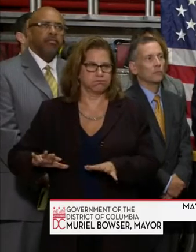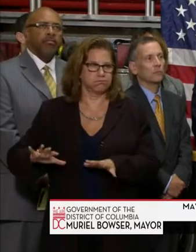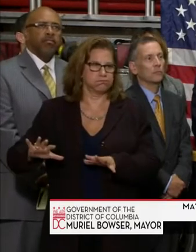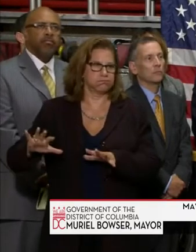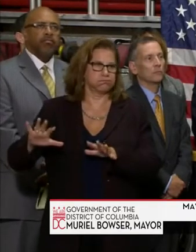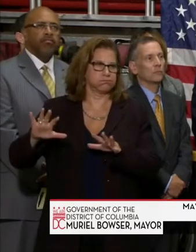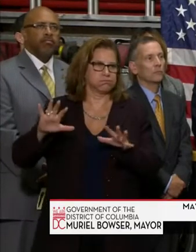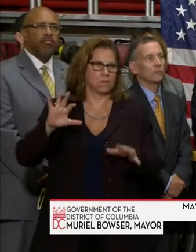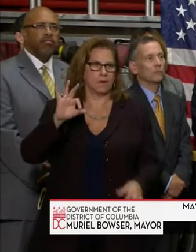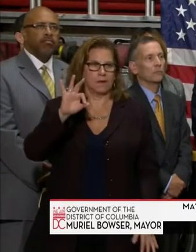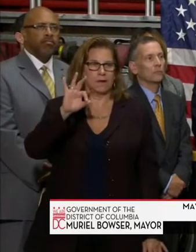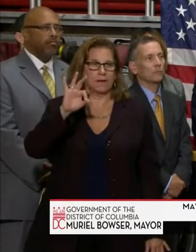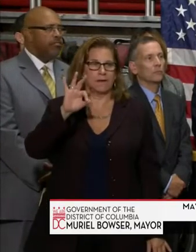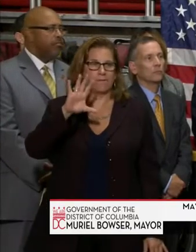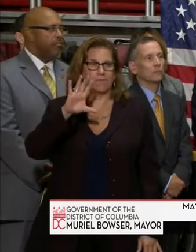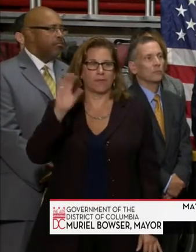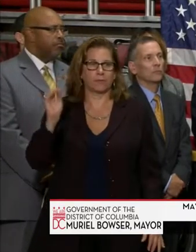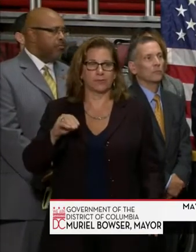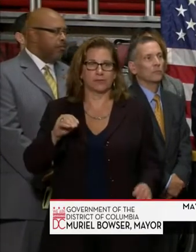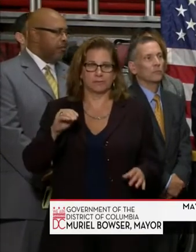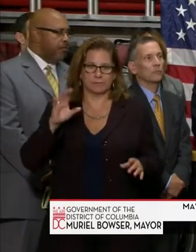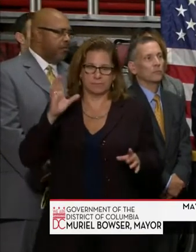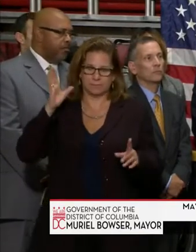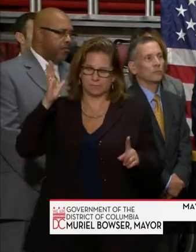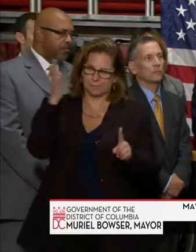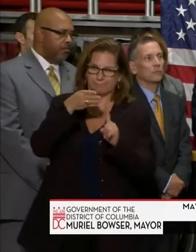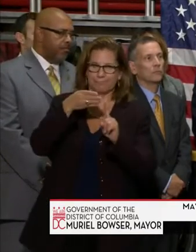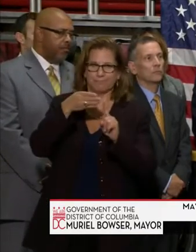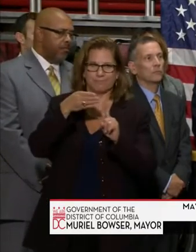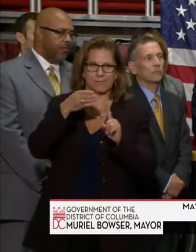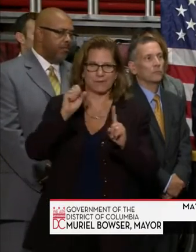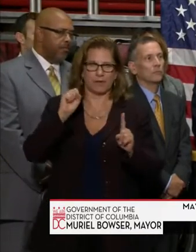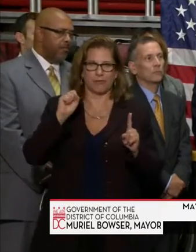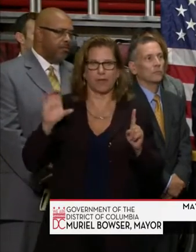CHANCE THAT THAT'S WHERE IT IS GOING TO MAKE LANDFALL.